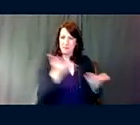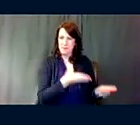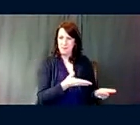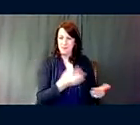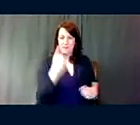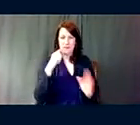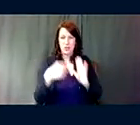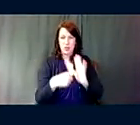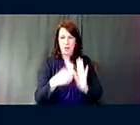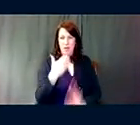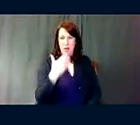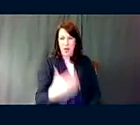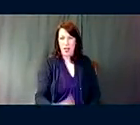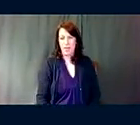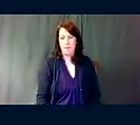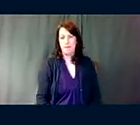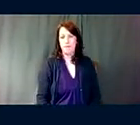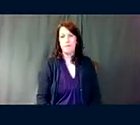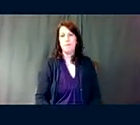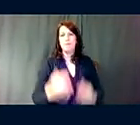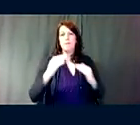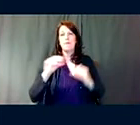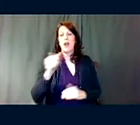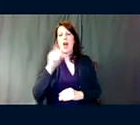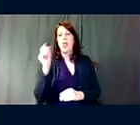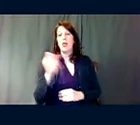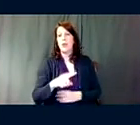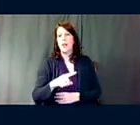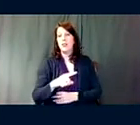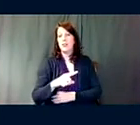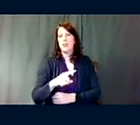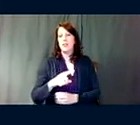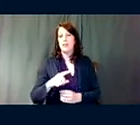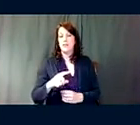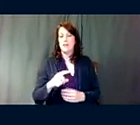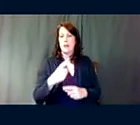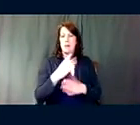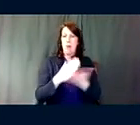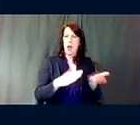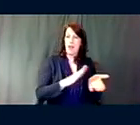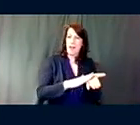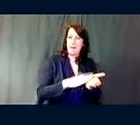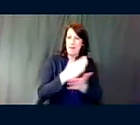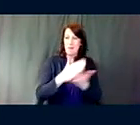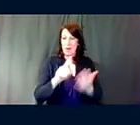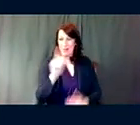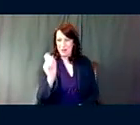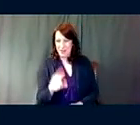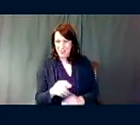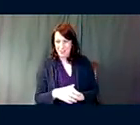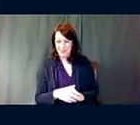I THINK THAT WAS DISPLAYED VERY WELL. ANOTHER QUESTION WE HAD IS PART